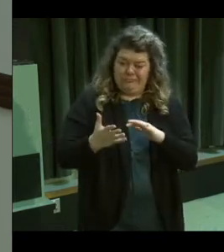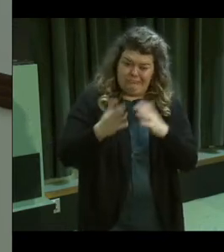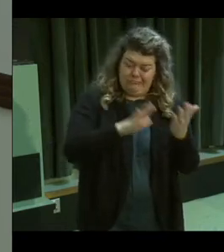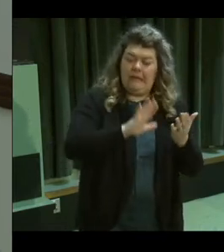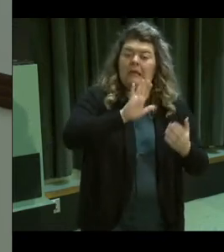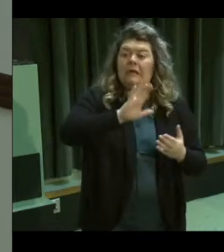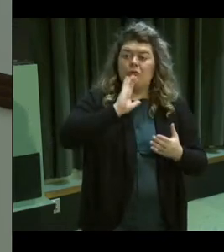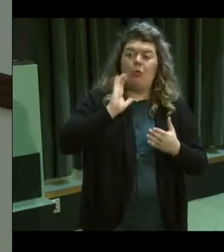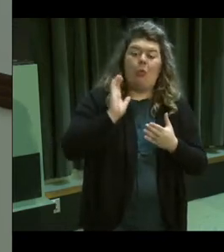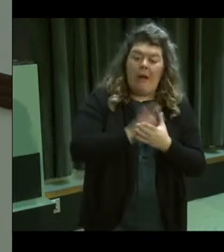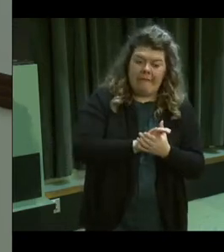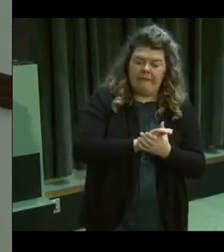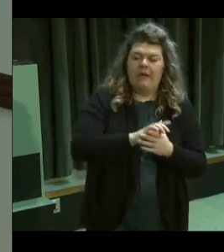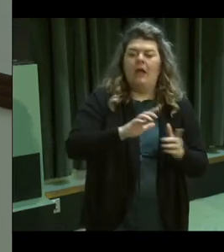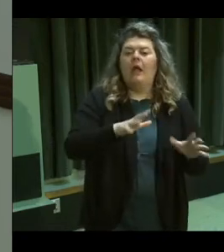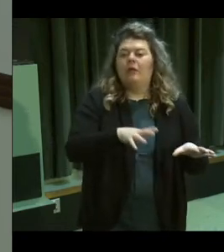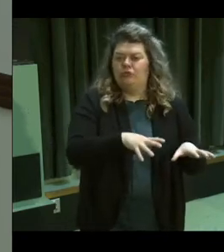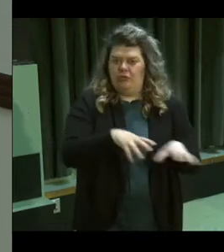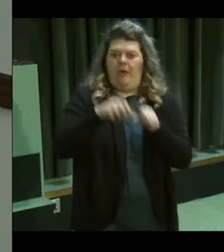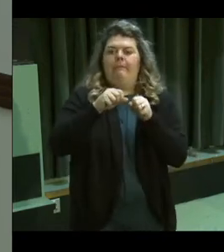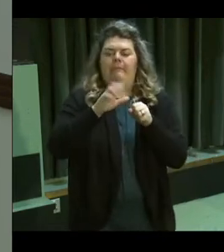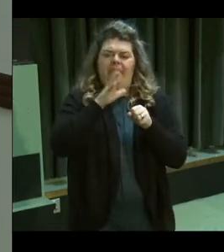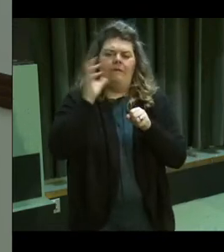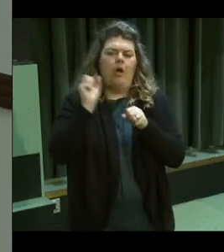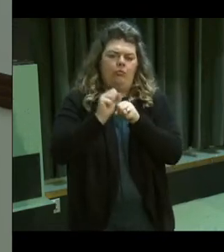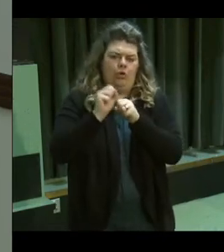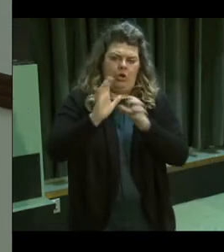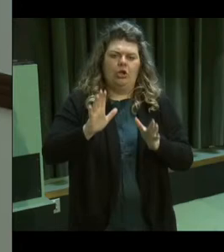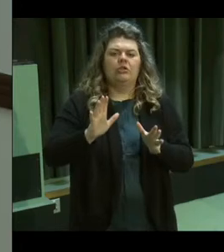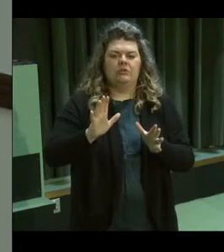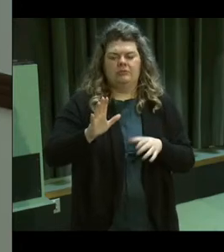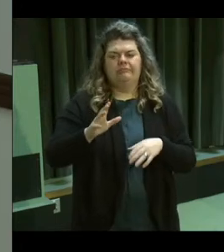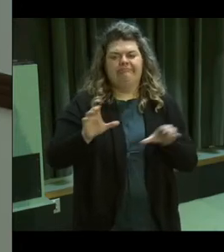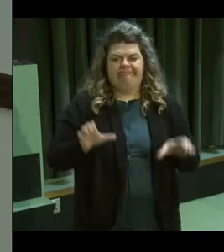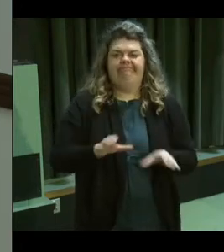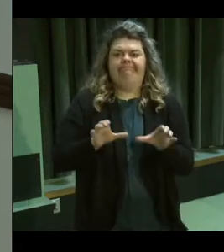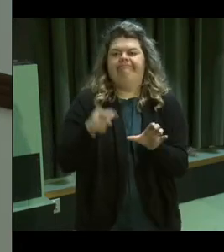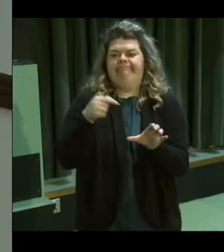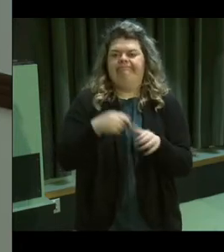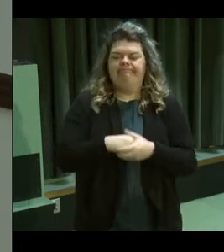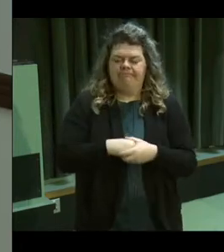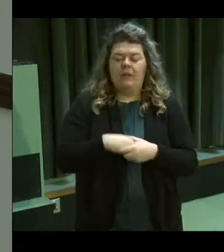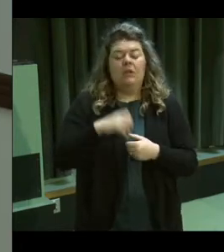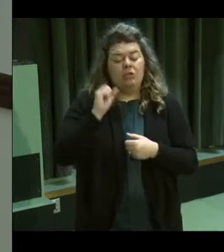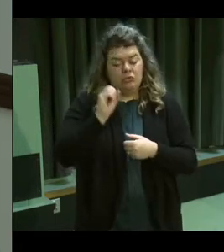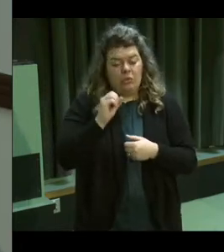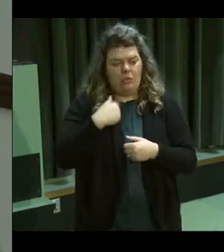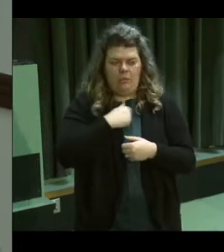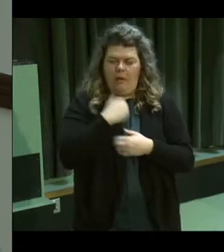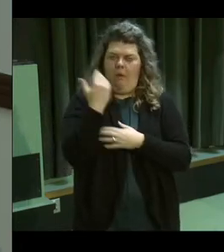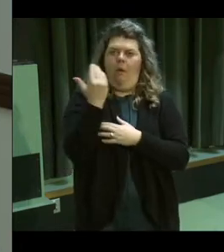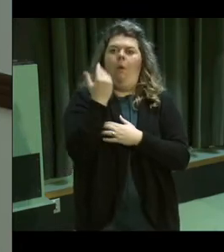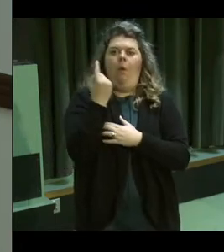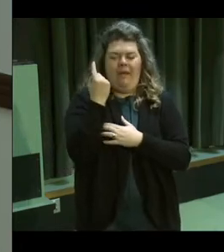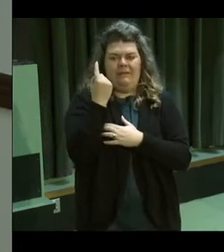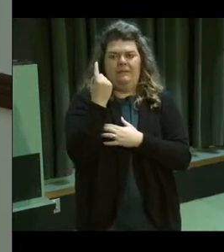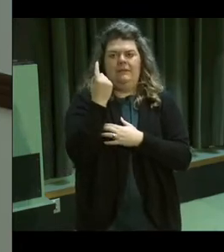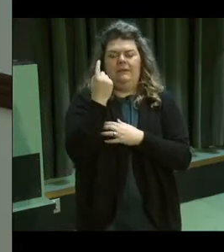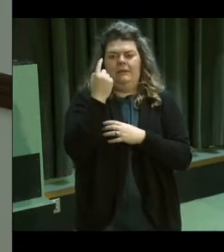his wife, Coretta Scott King, who took up the cause of the